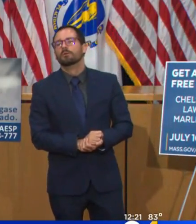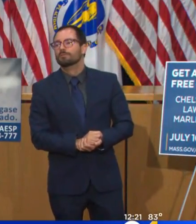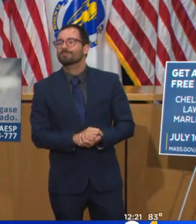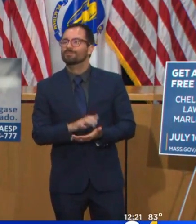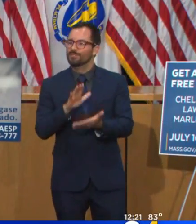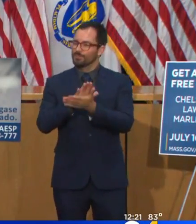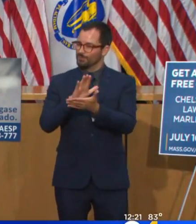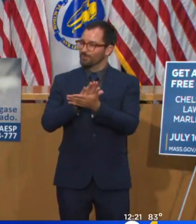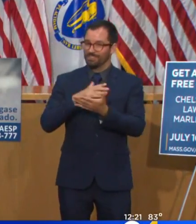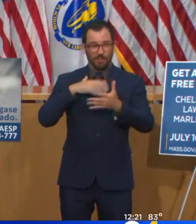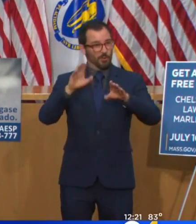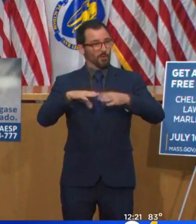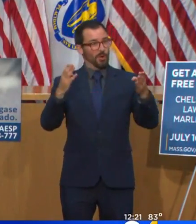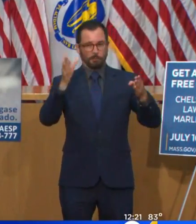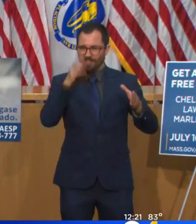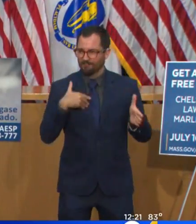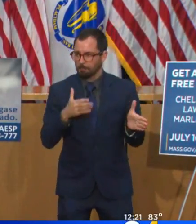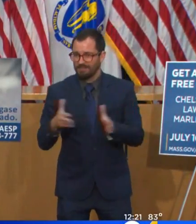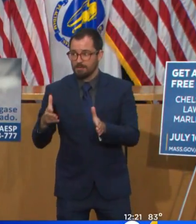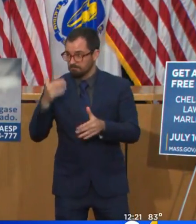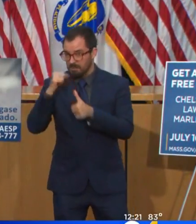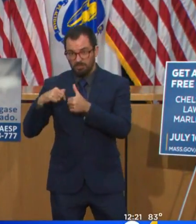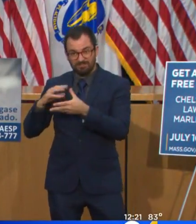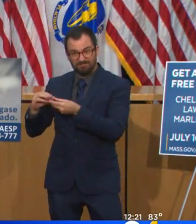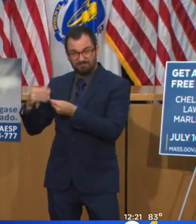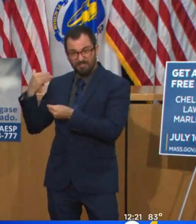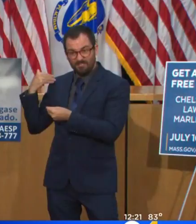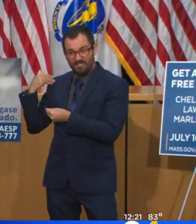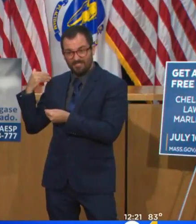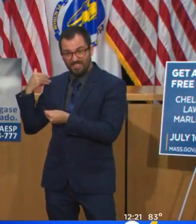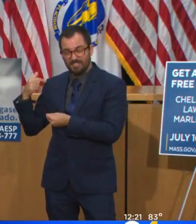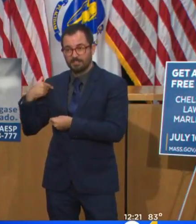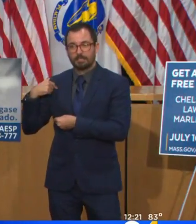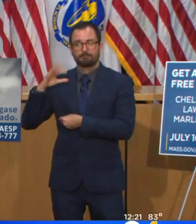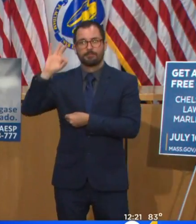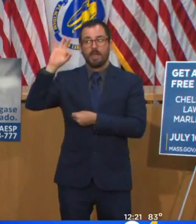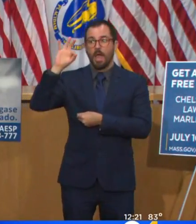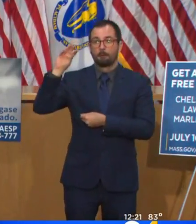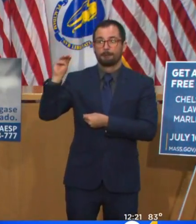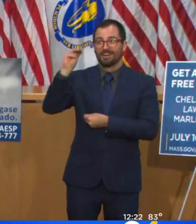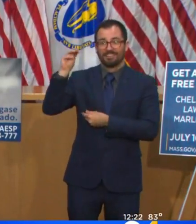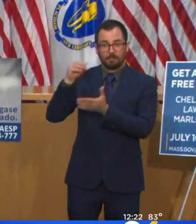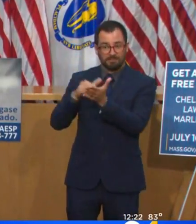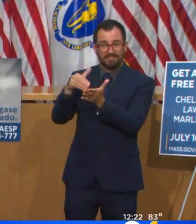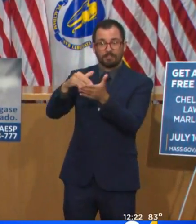WHEN WE ANNOUNCED OUR PROPOSAL, WHENEVER WE ANNOUNCED OUR PROPOSAL WE TALKED ABOUT THE